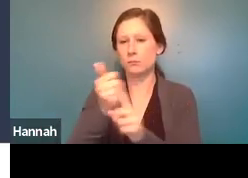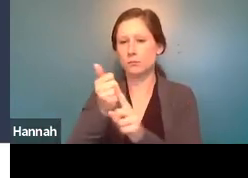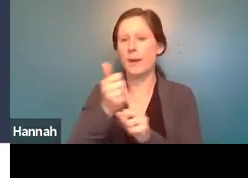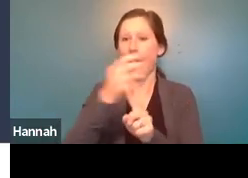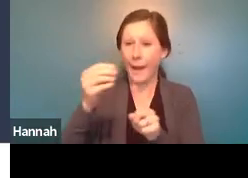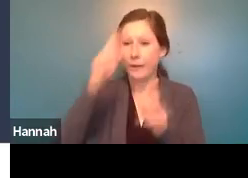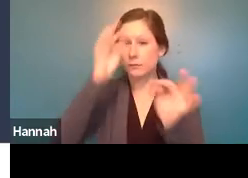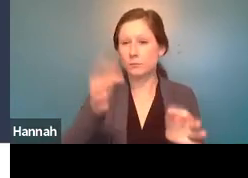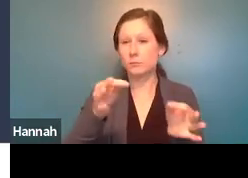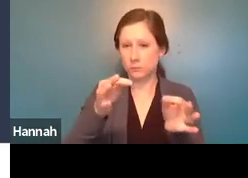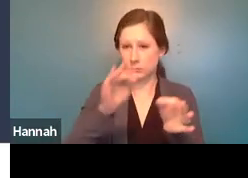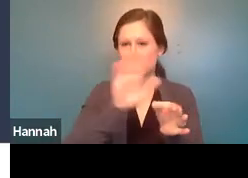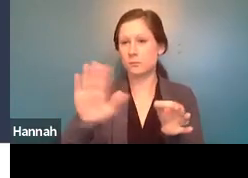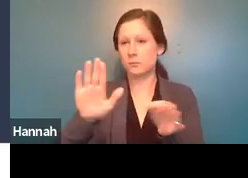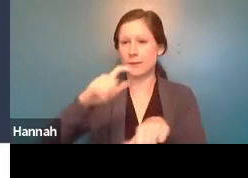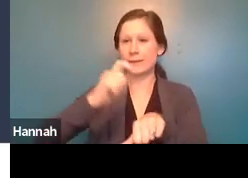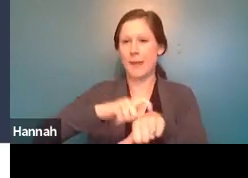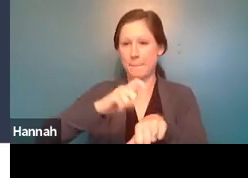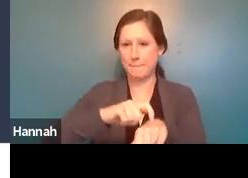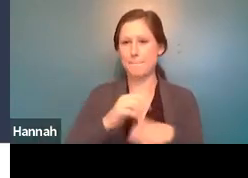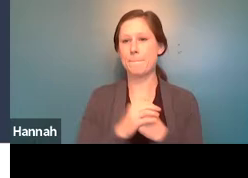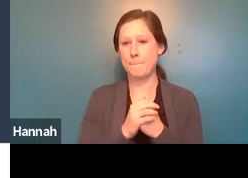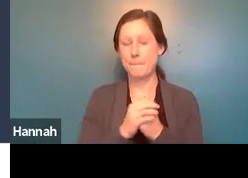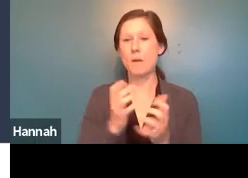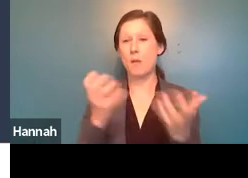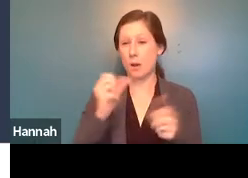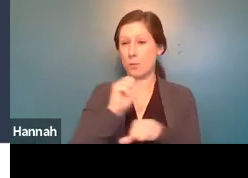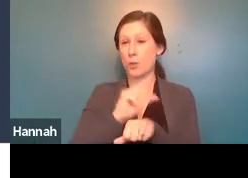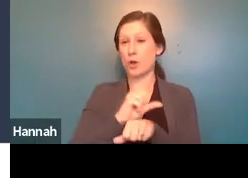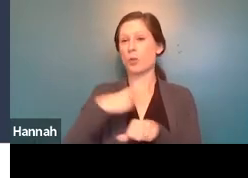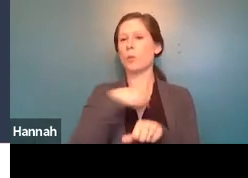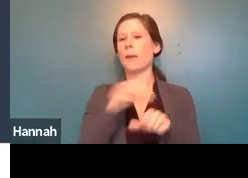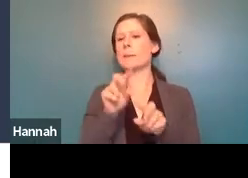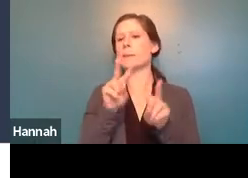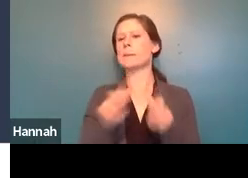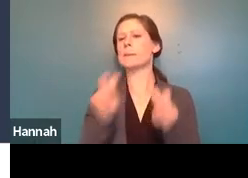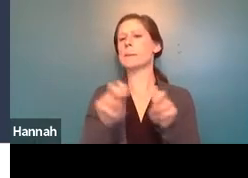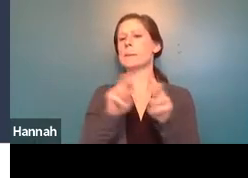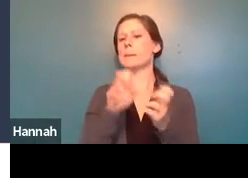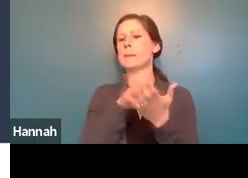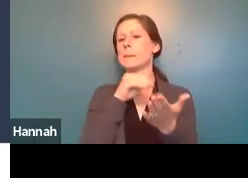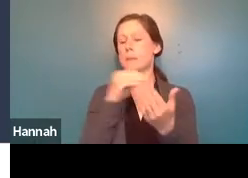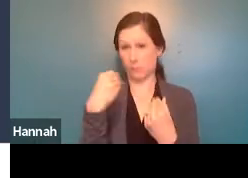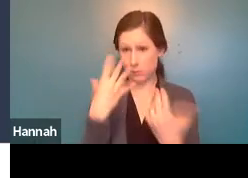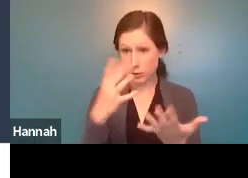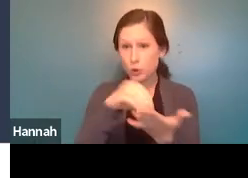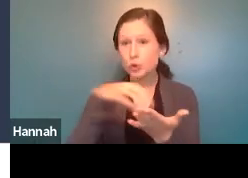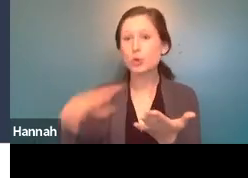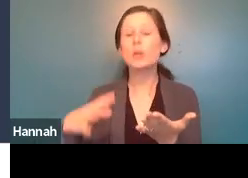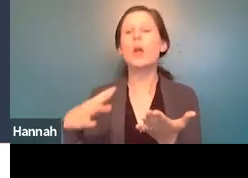engaged. So a lot of work that we're finding is giving the students a task in saying this is --you know, like the